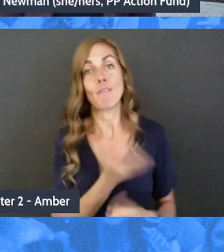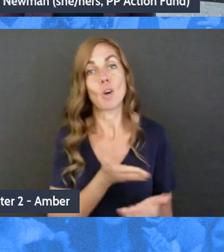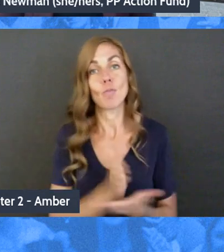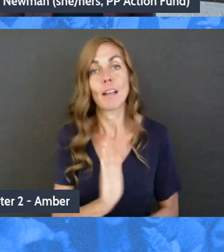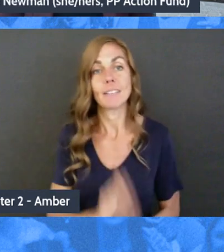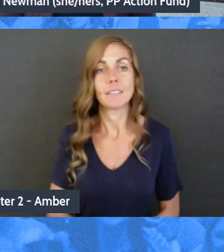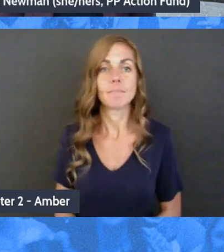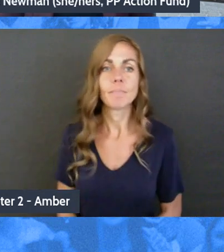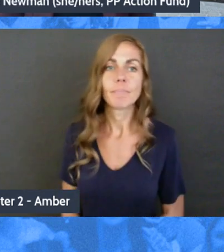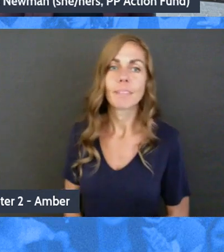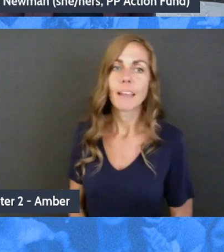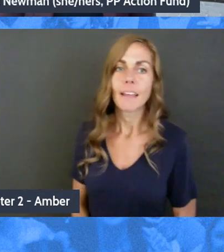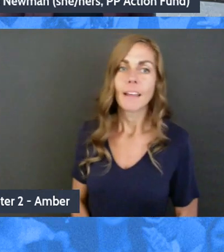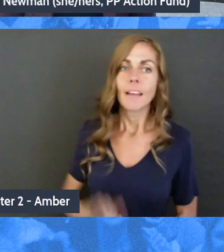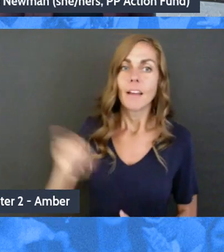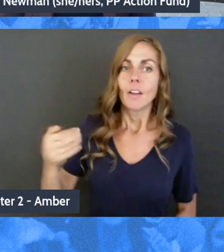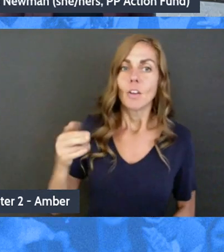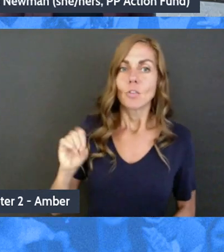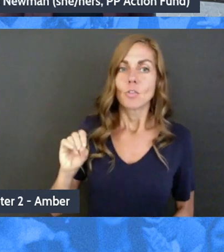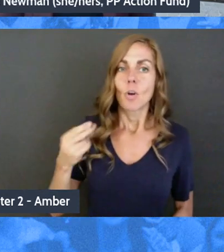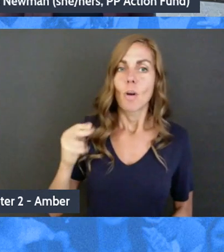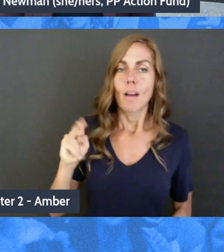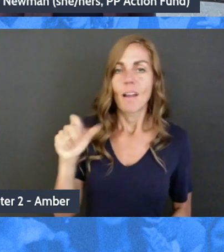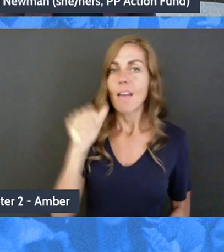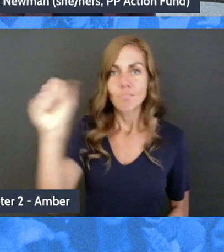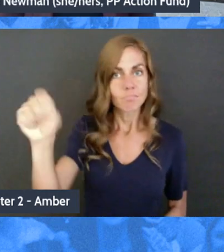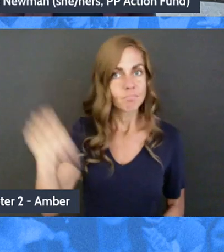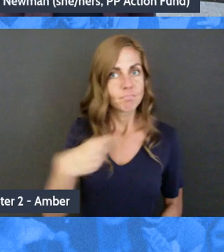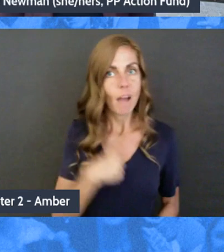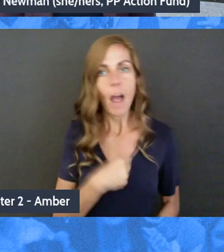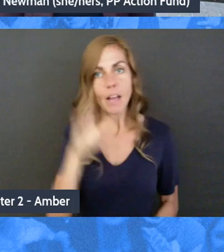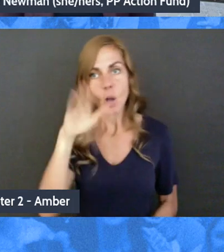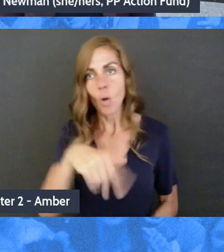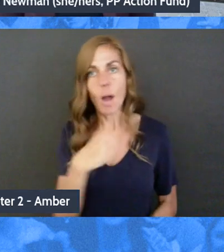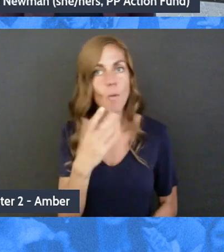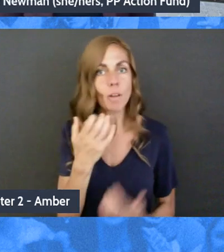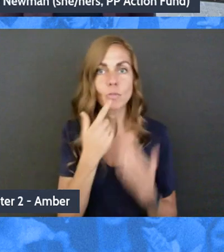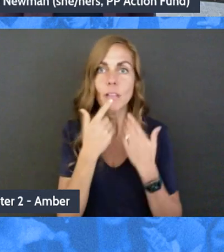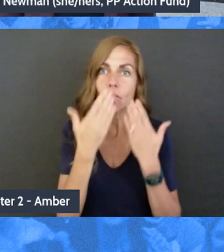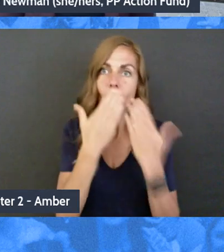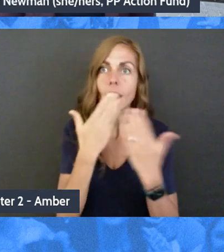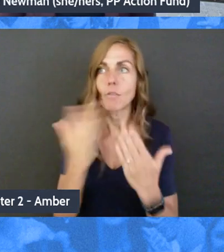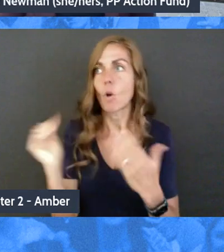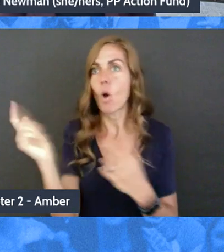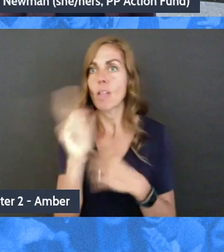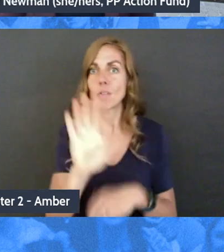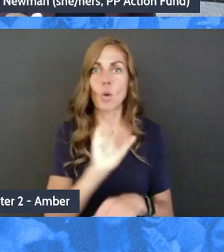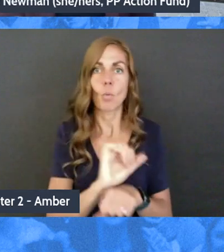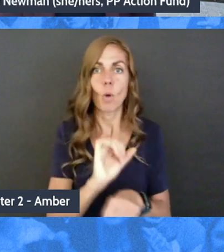Well, I know I joined our audience and thanking all of you for the work that you're doing. Melanie, in recent months,